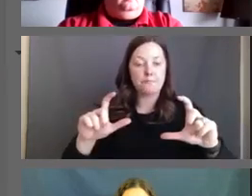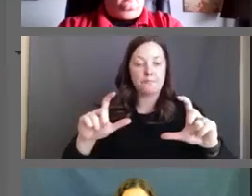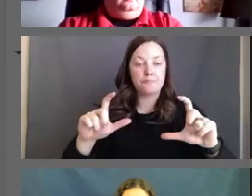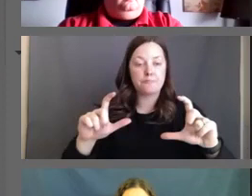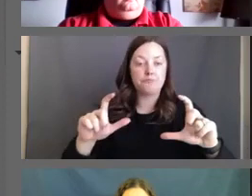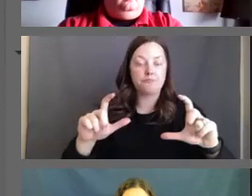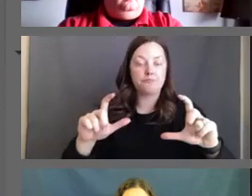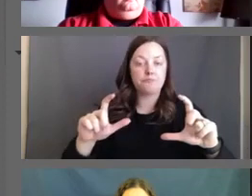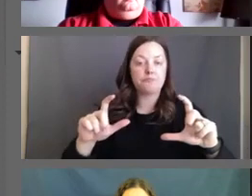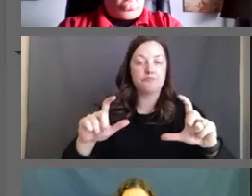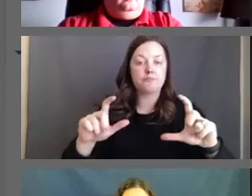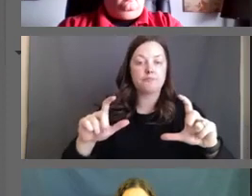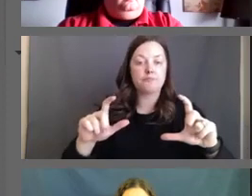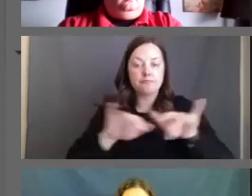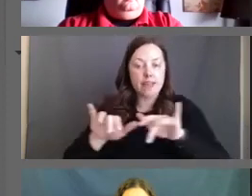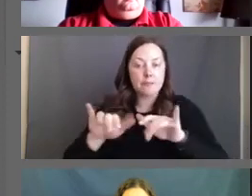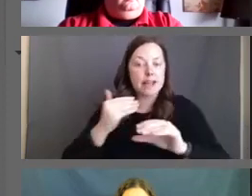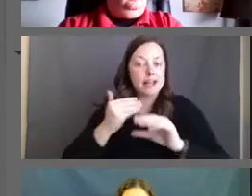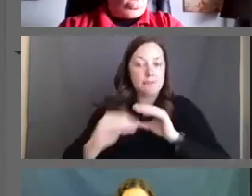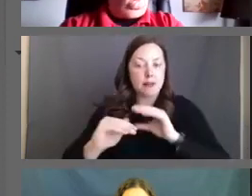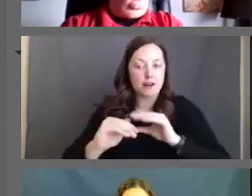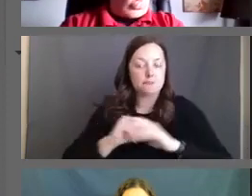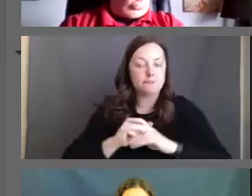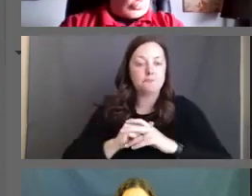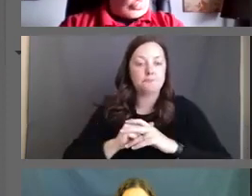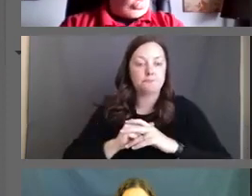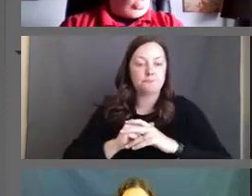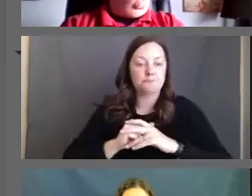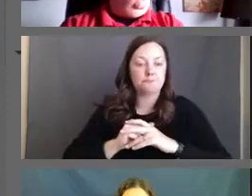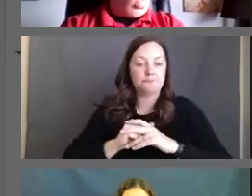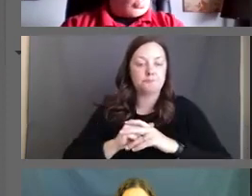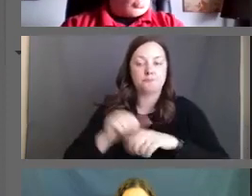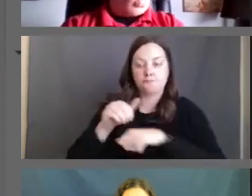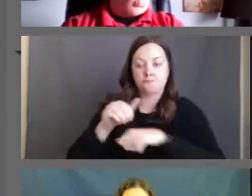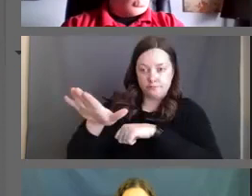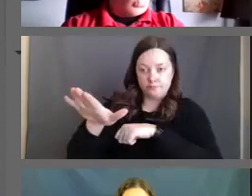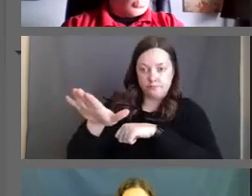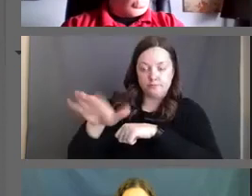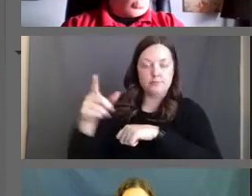That way when you go and start typing text, and you duplicate that slide, Sandy can you hit duplicate slide?